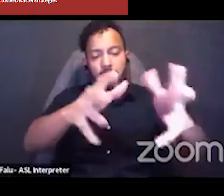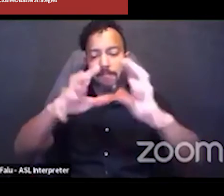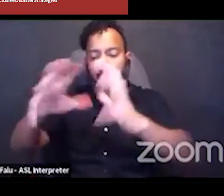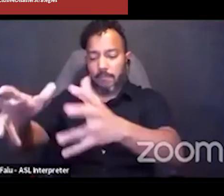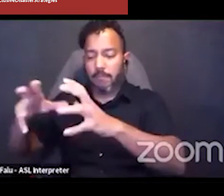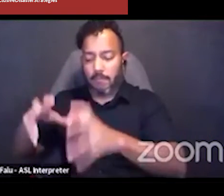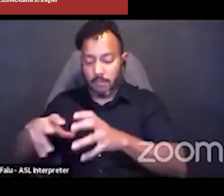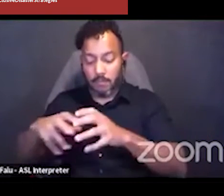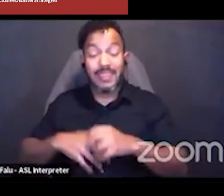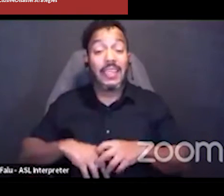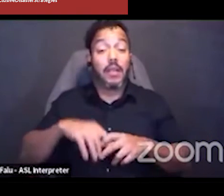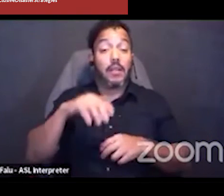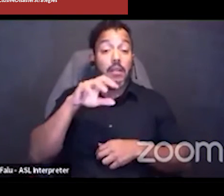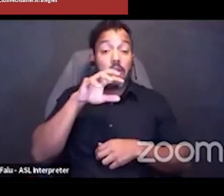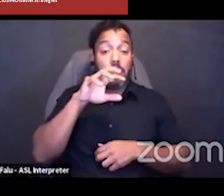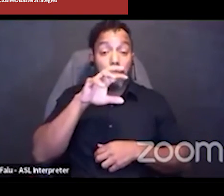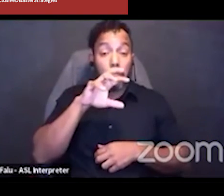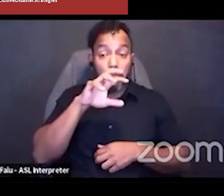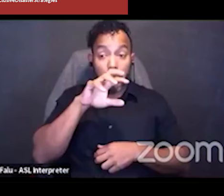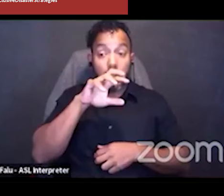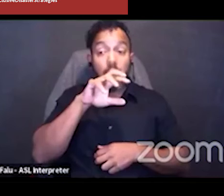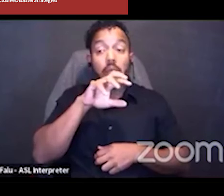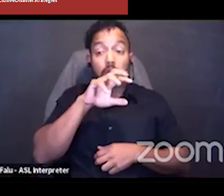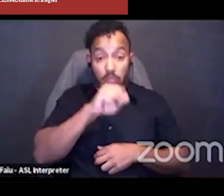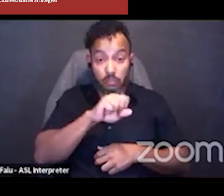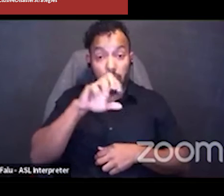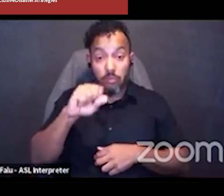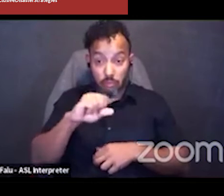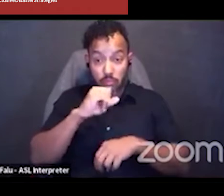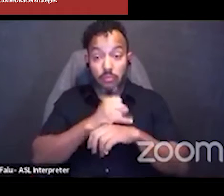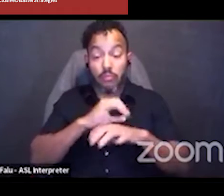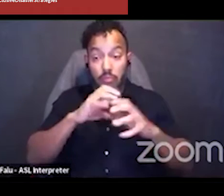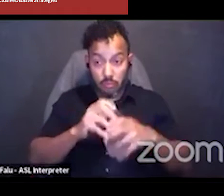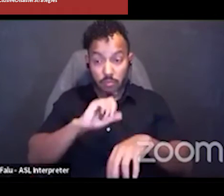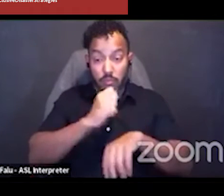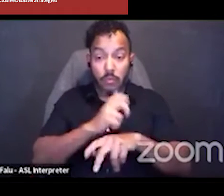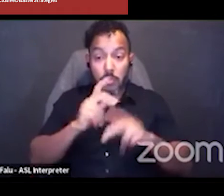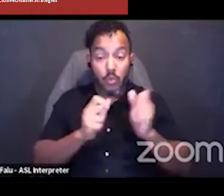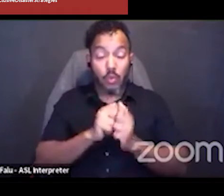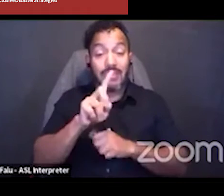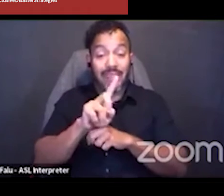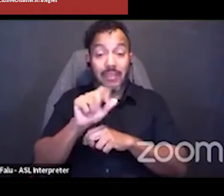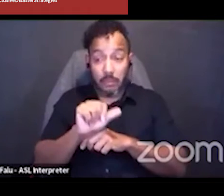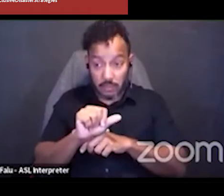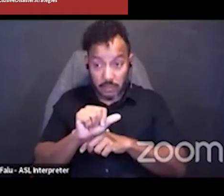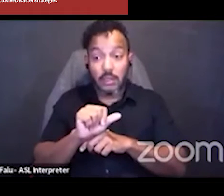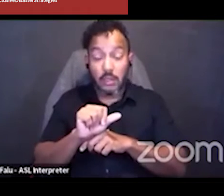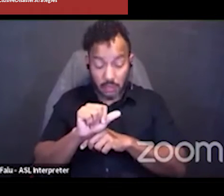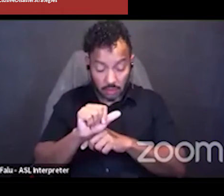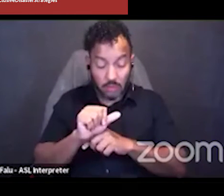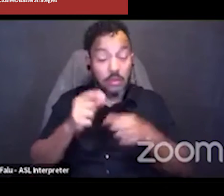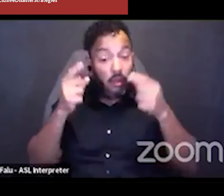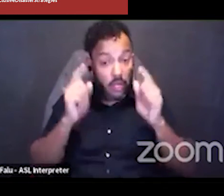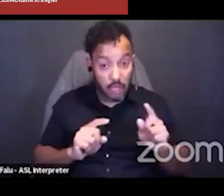is entitlement for people with disabilities and Marcie explained end up in facilities.